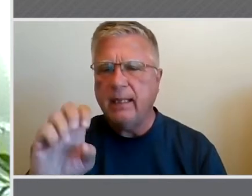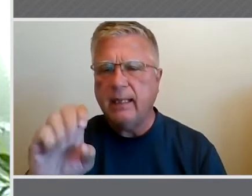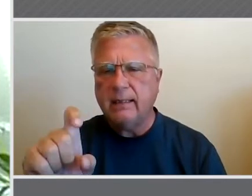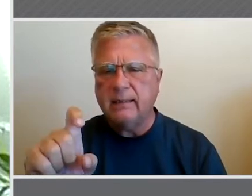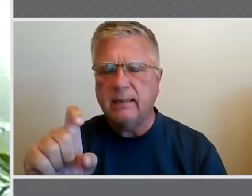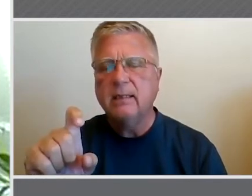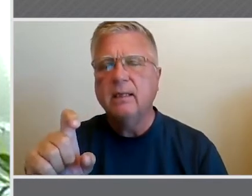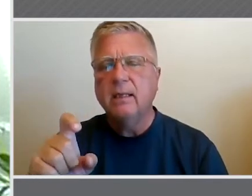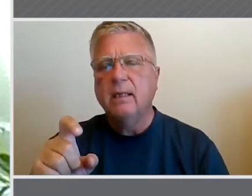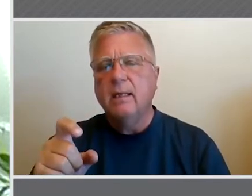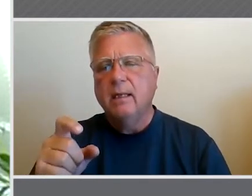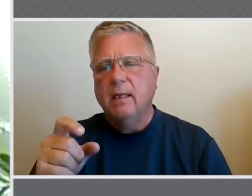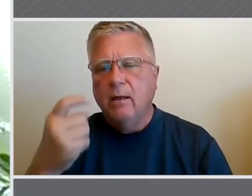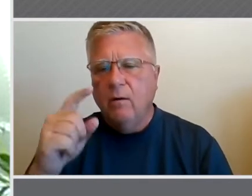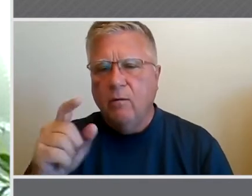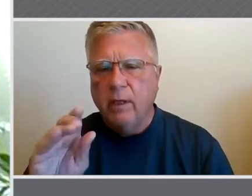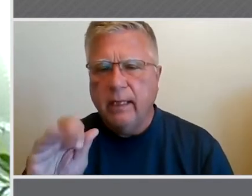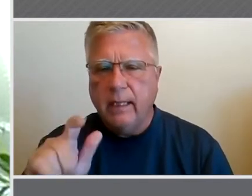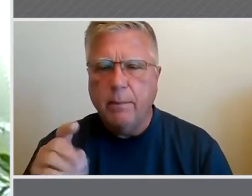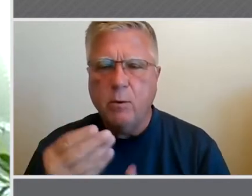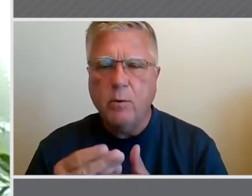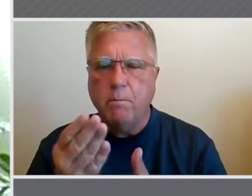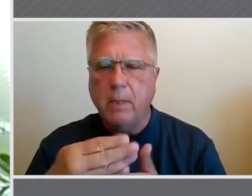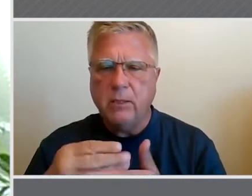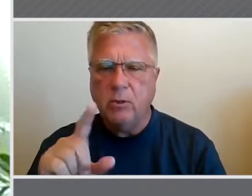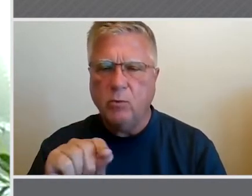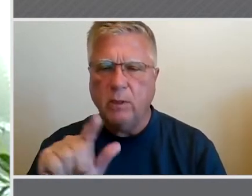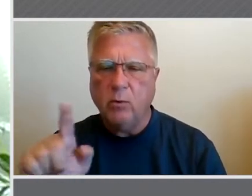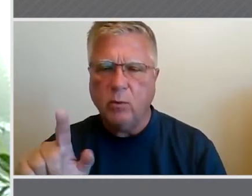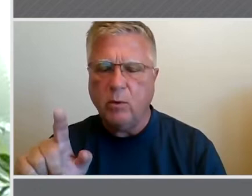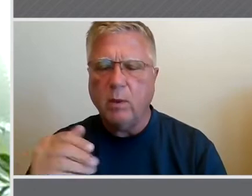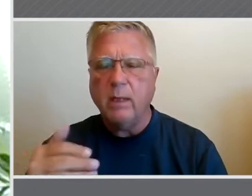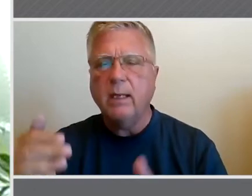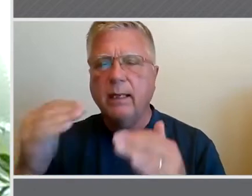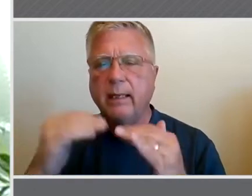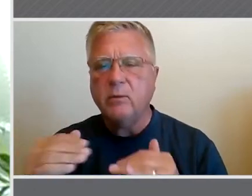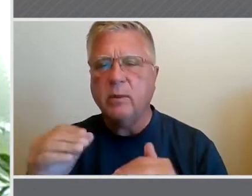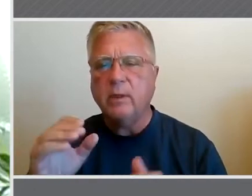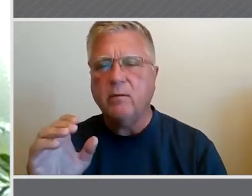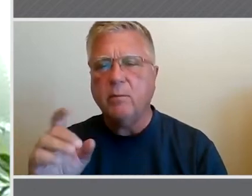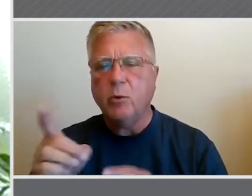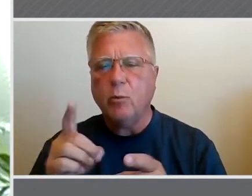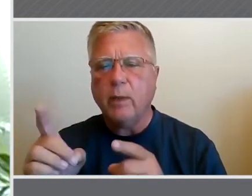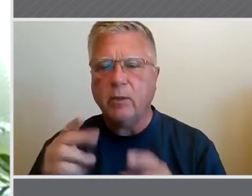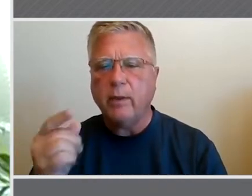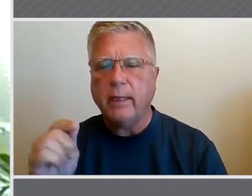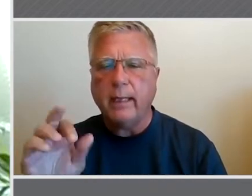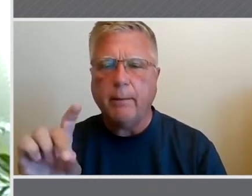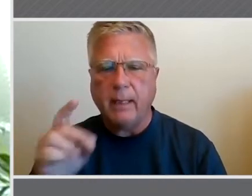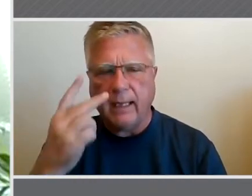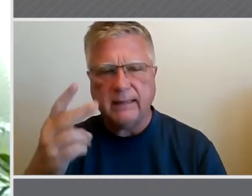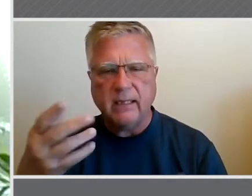So up next we're going to hear from director Hammond from the commission. Human Relations let's see they're already active in the chat which I appreciate.